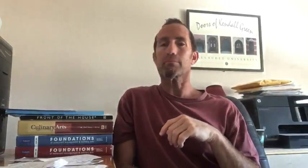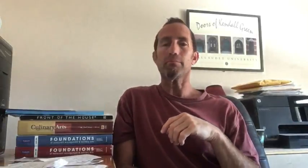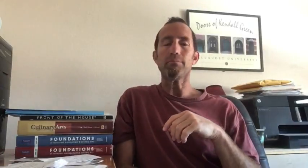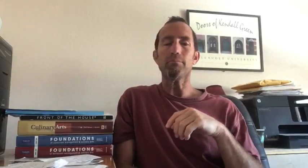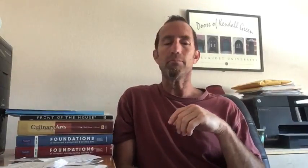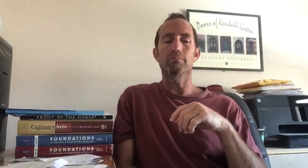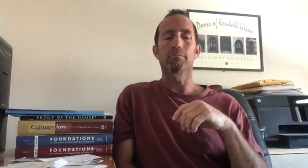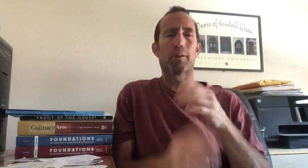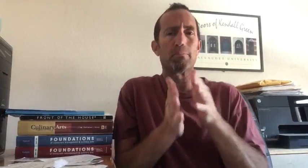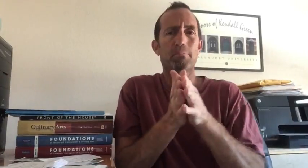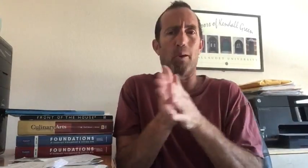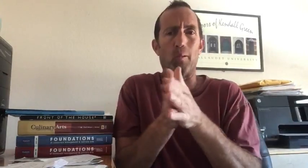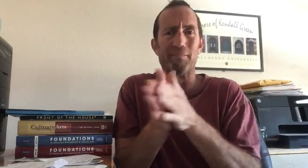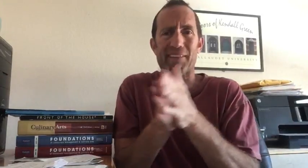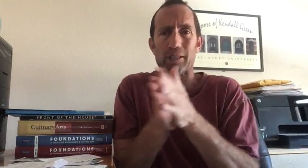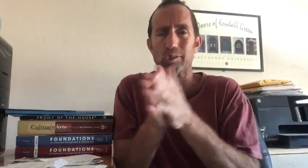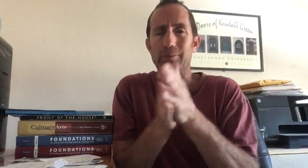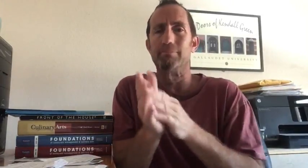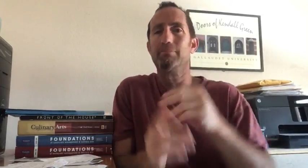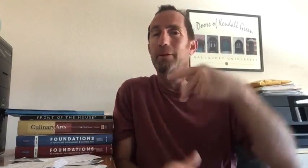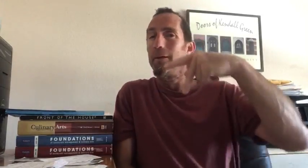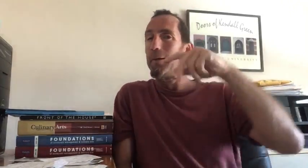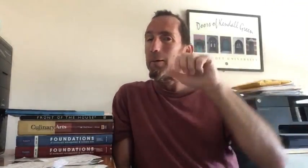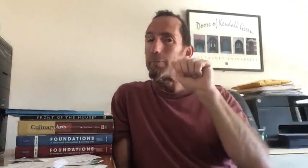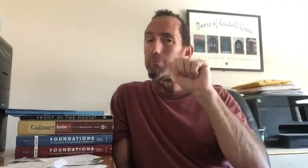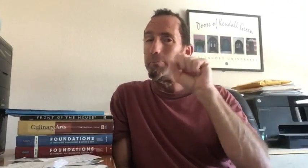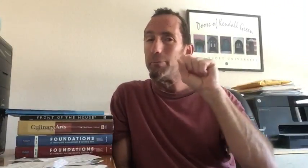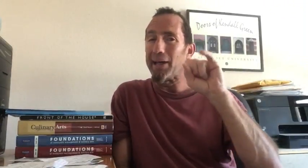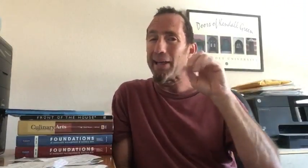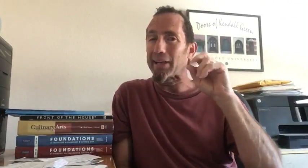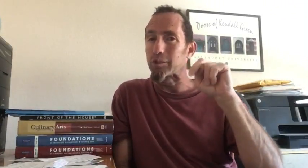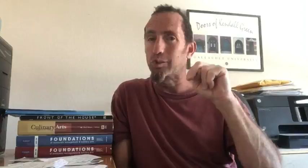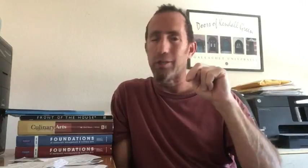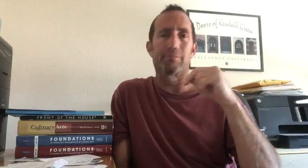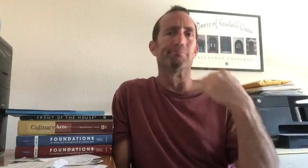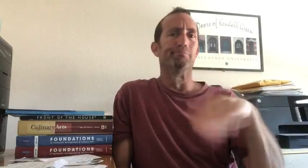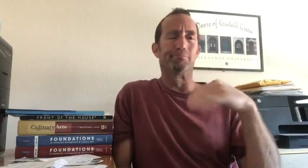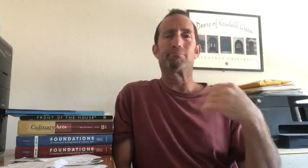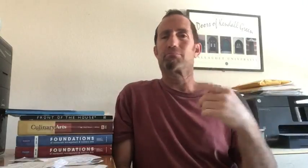motivation. Passion. They have it all.